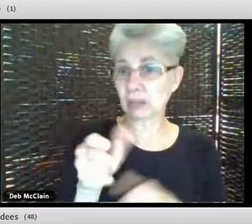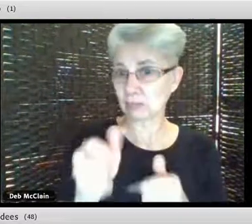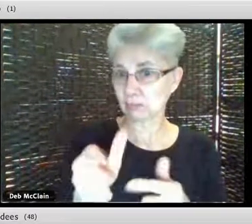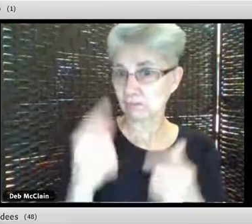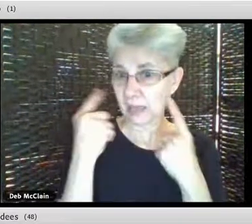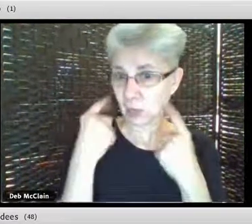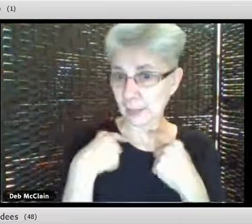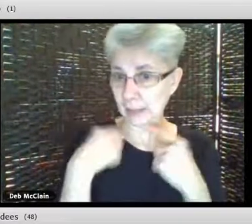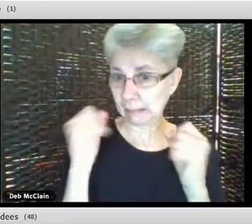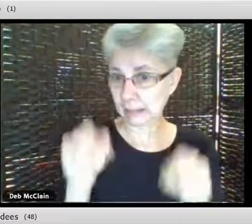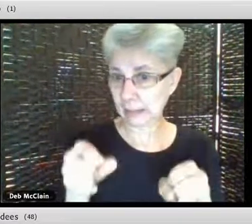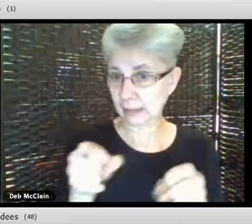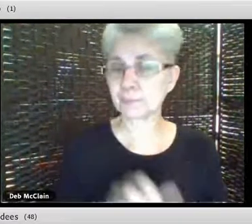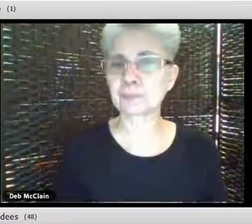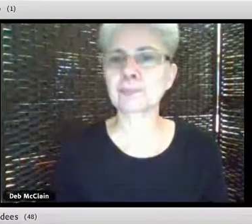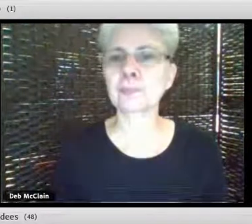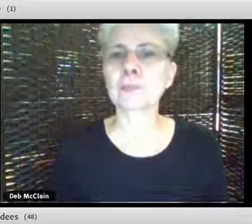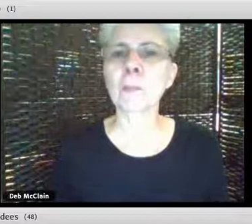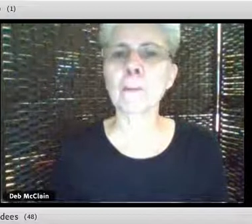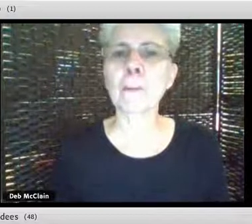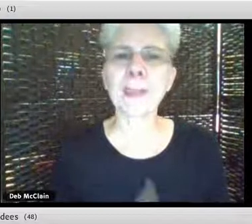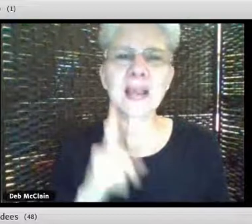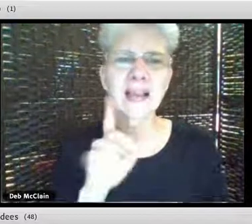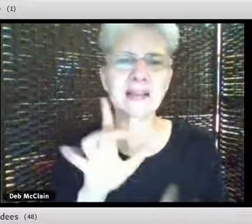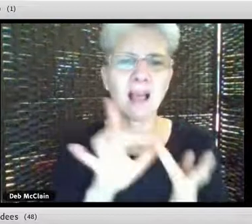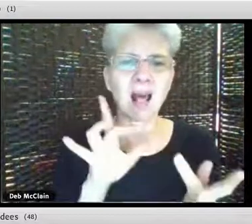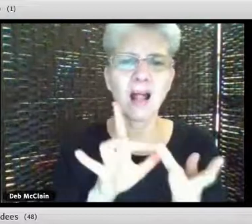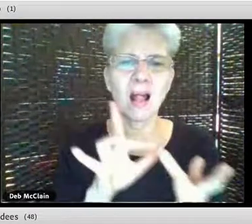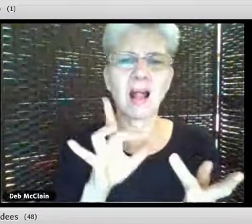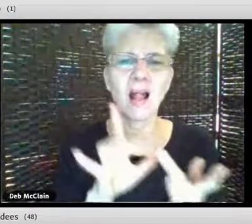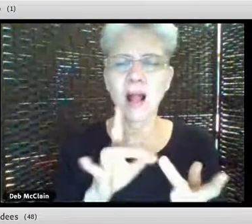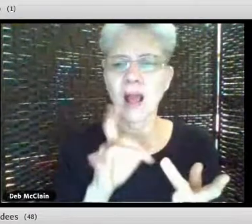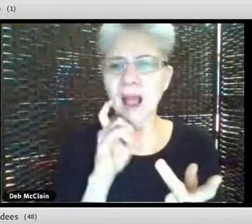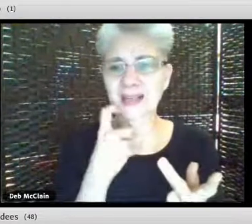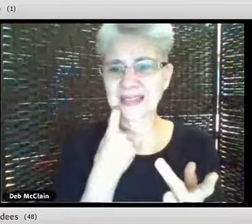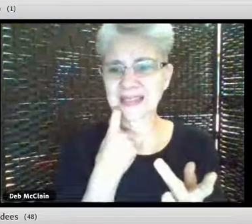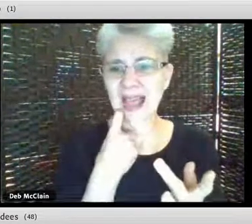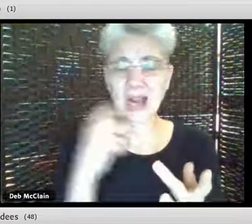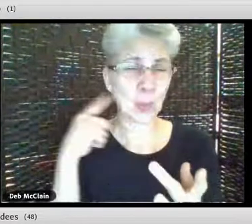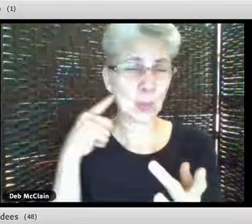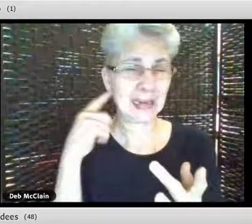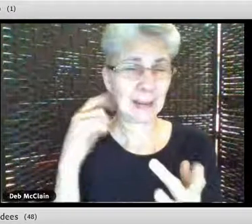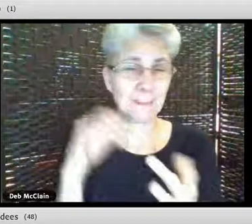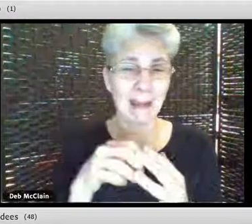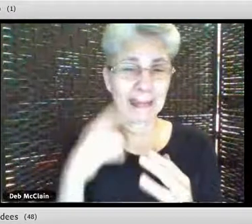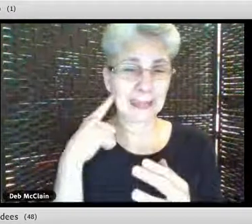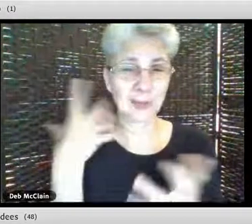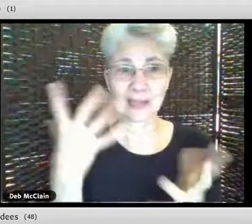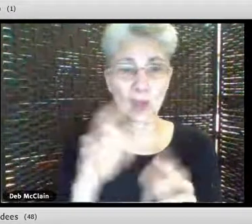It's very interchangeable. Everybody okay? Can you hear me? Sounds like somebody's audio is going in and out.